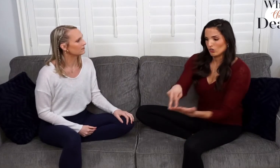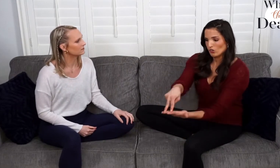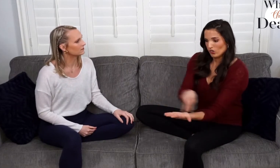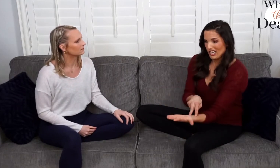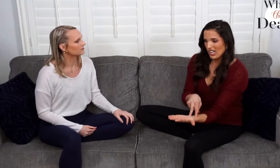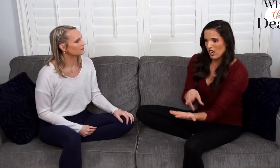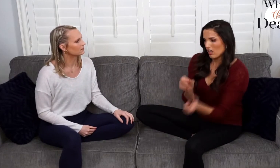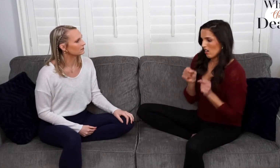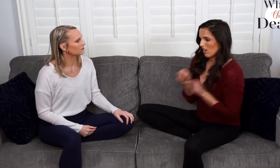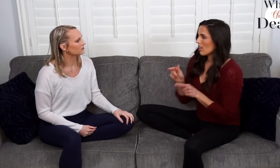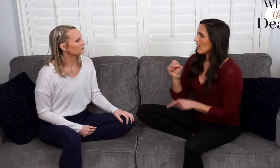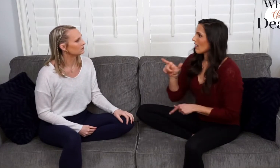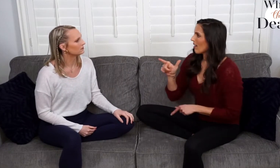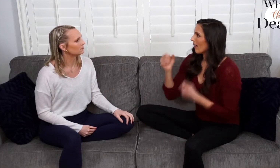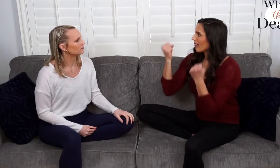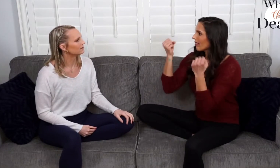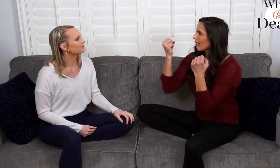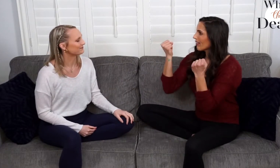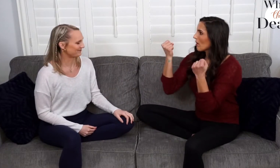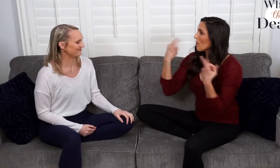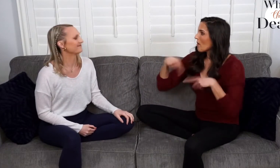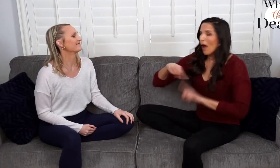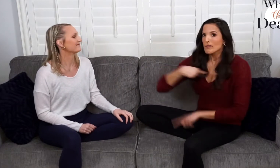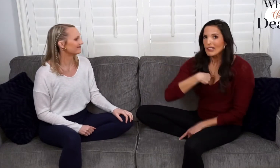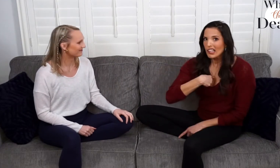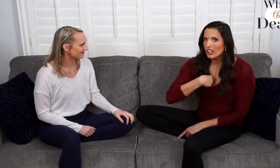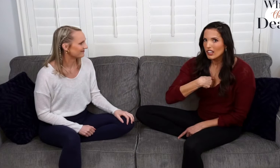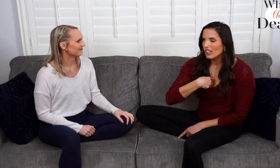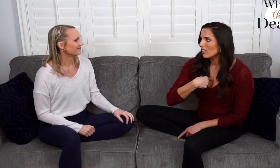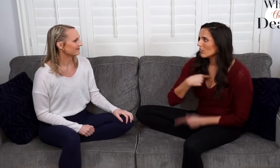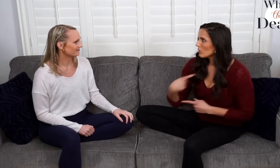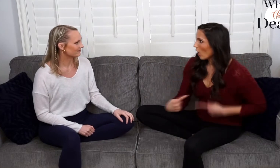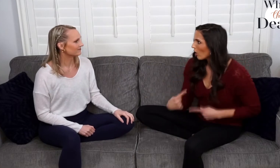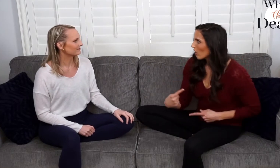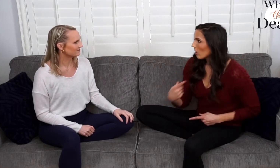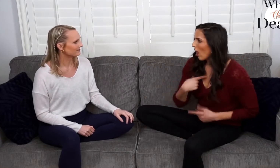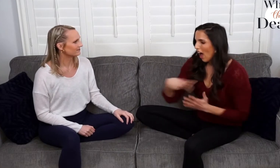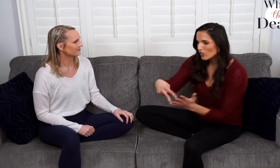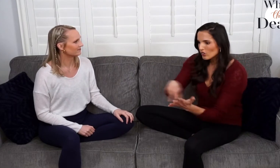in reading English text and translating quickly into Sign Language while it's a struggle for me.